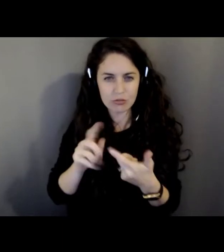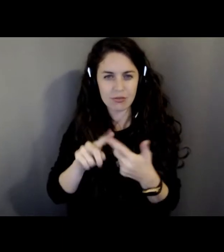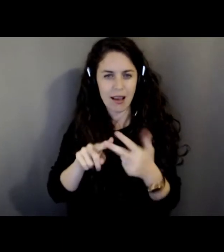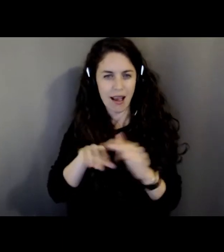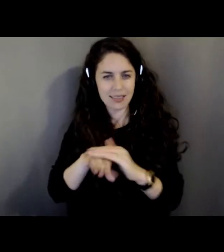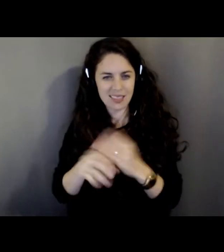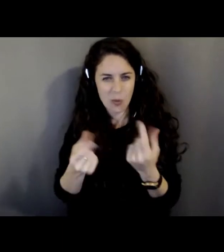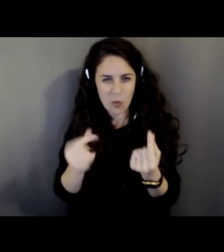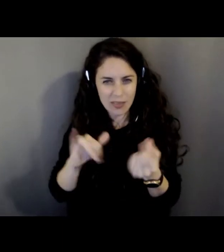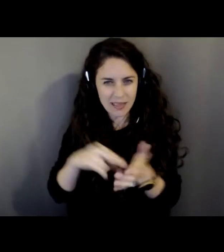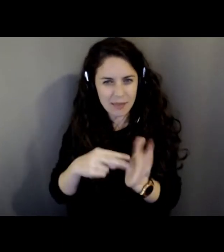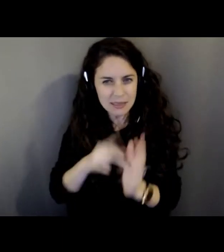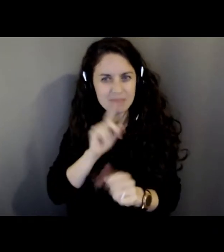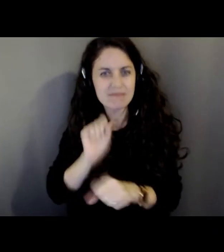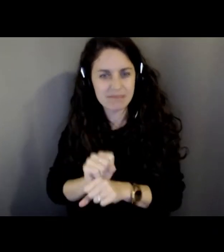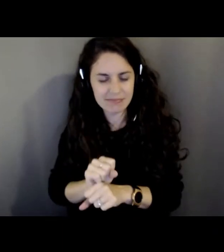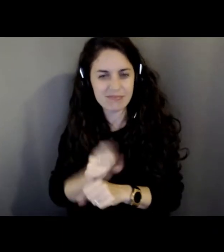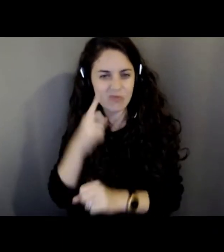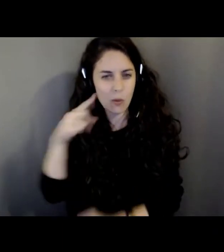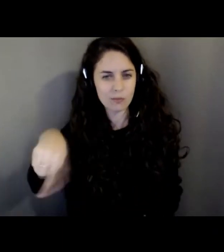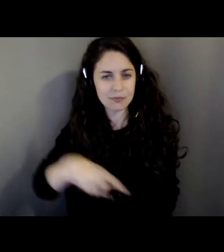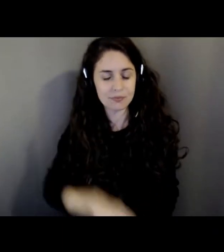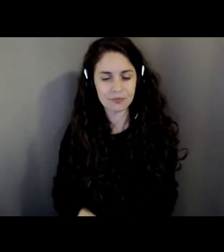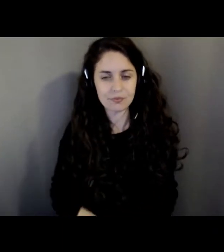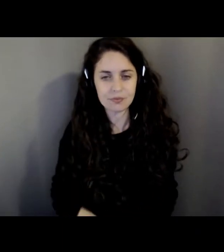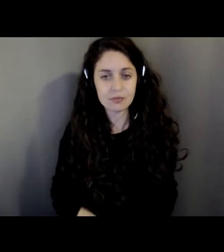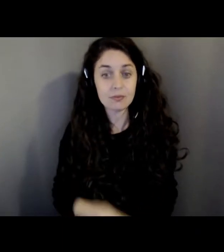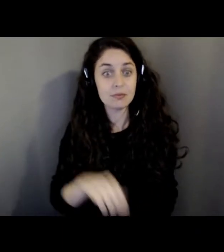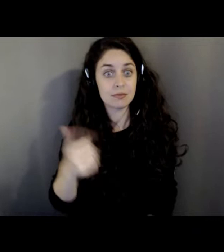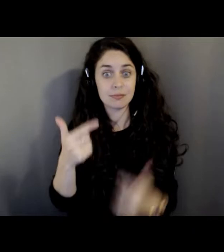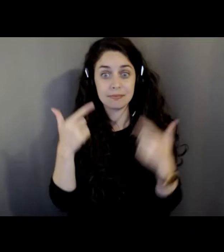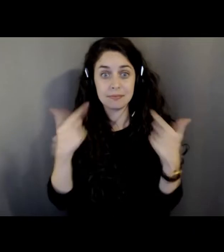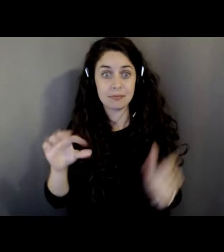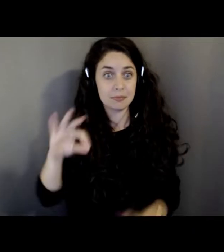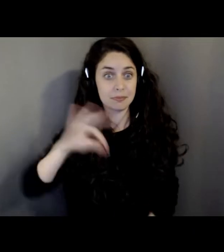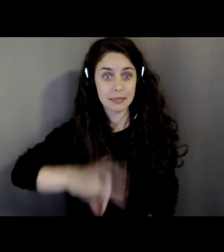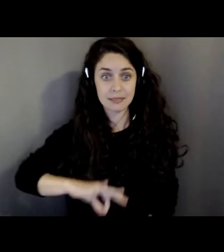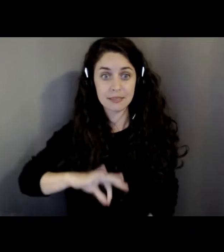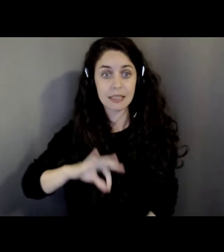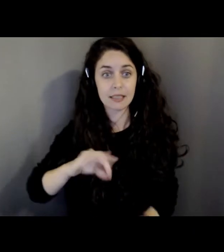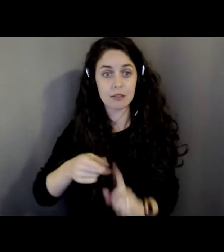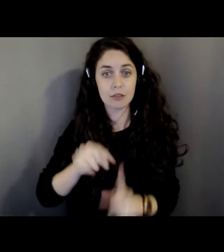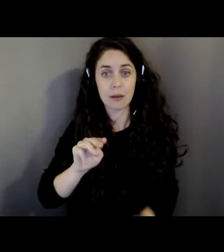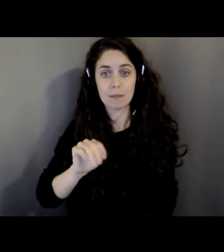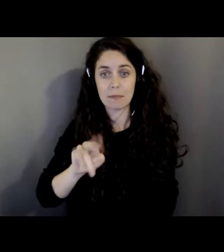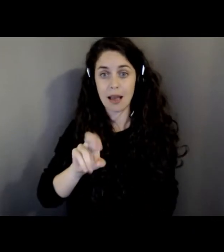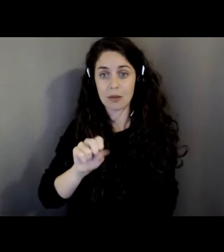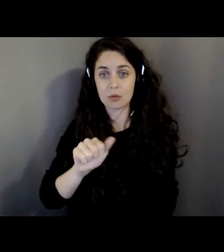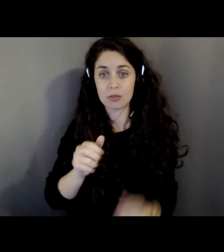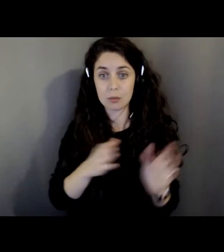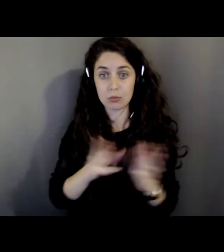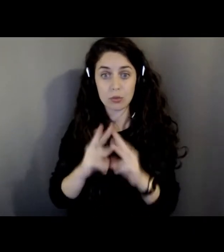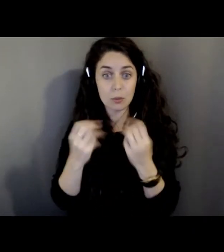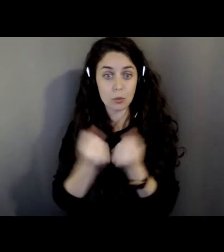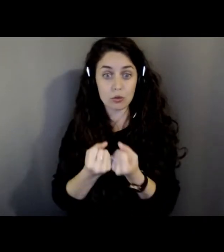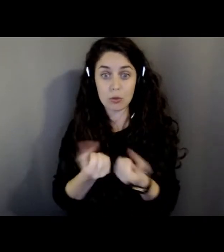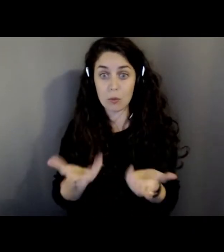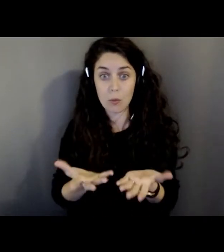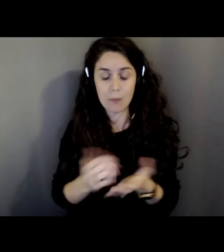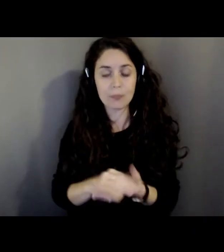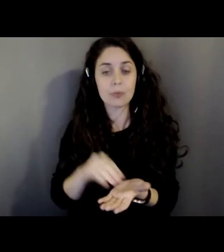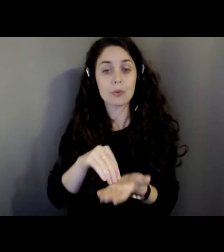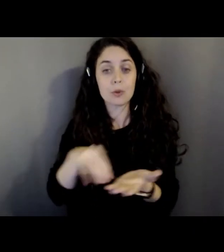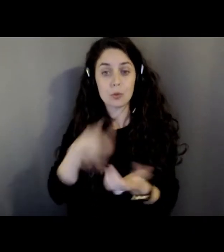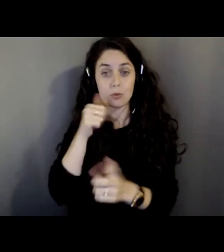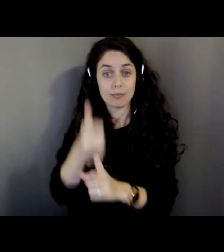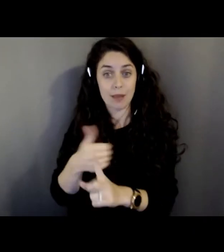Another huge benefit of the MIUSA prep workshop is that students with disabilities get to interact